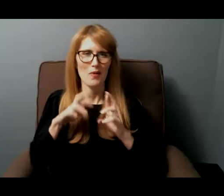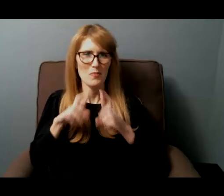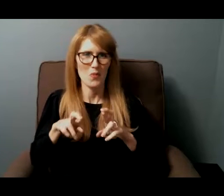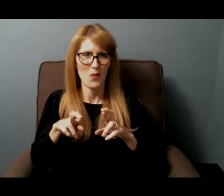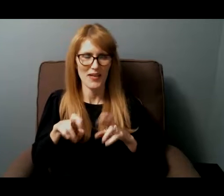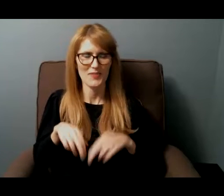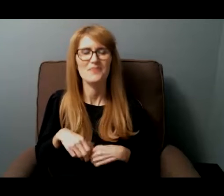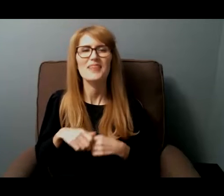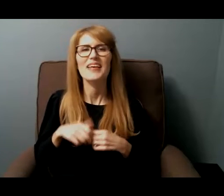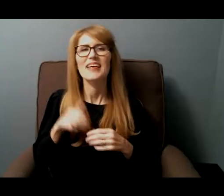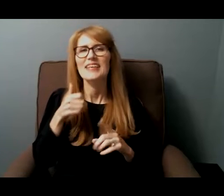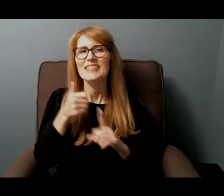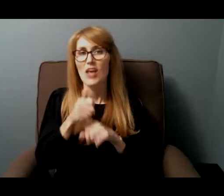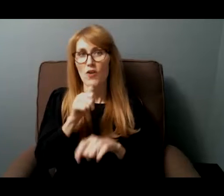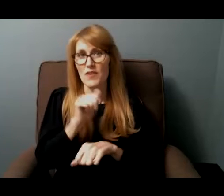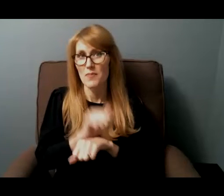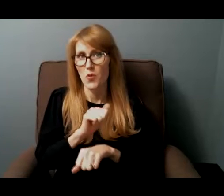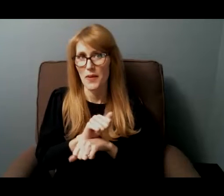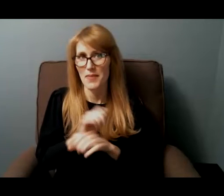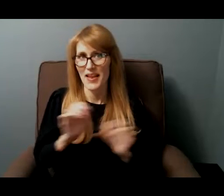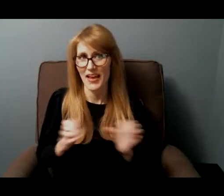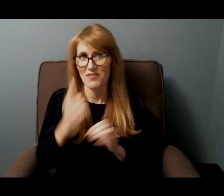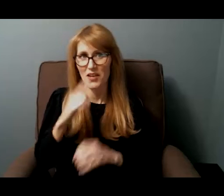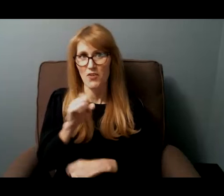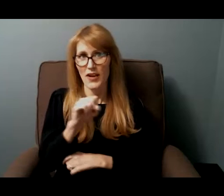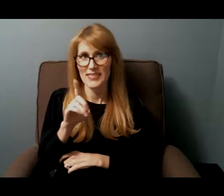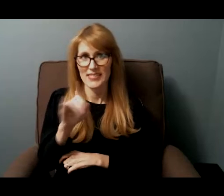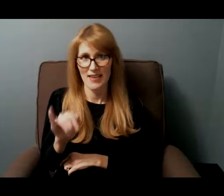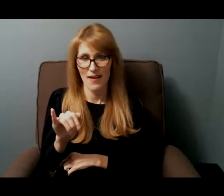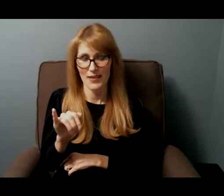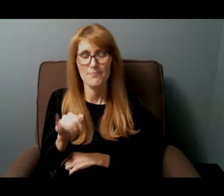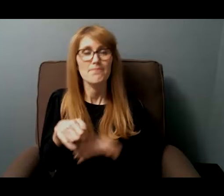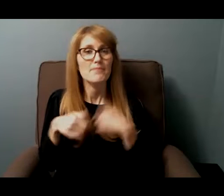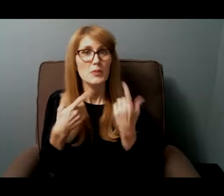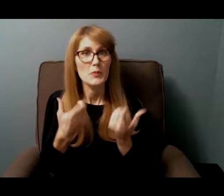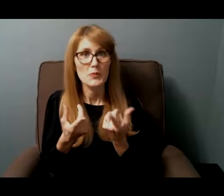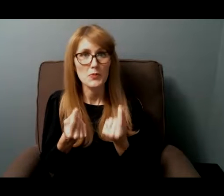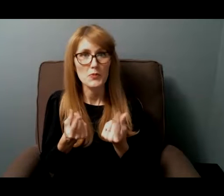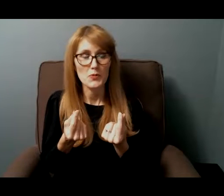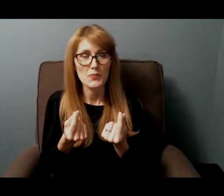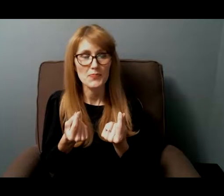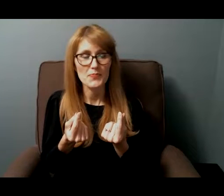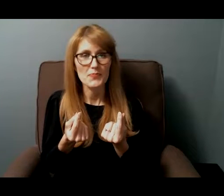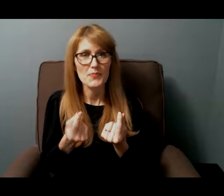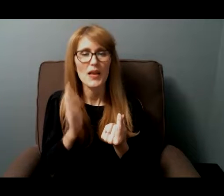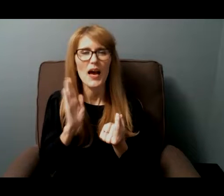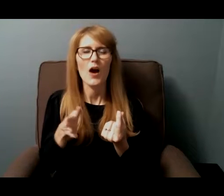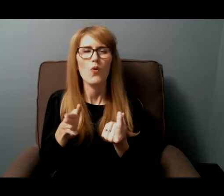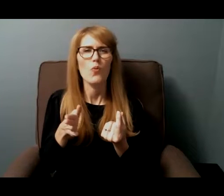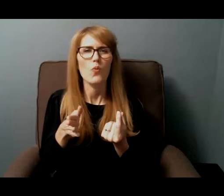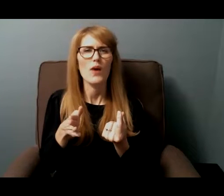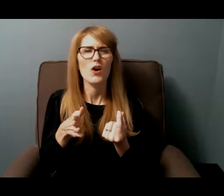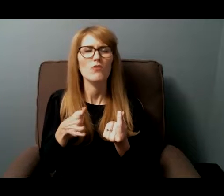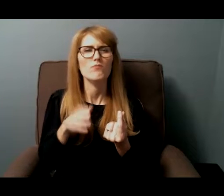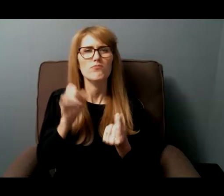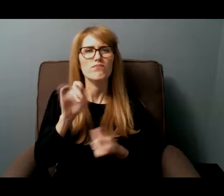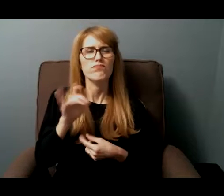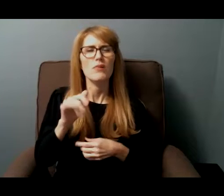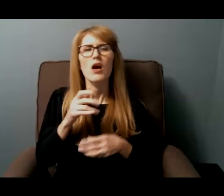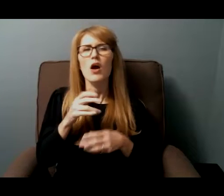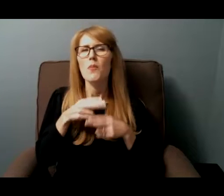activity for SSDI. And to do that, I want to give just a brief review on what SSDI is